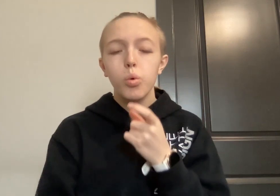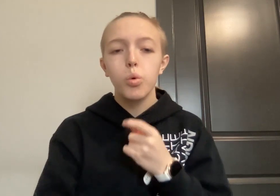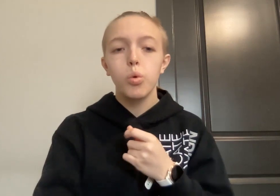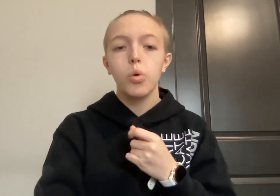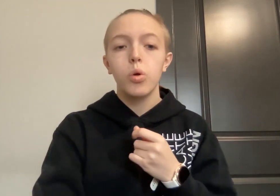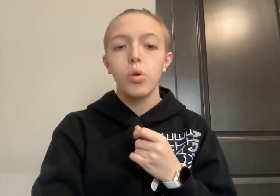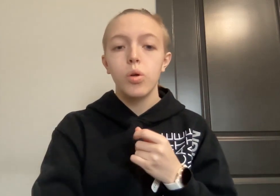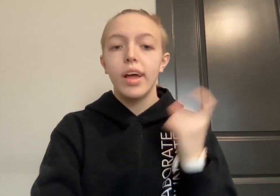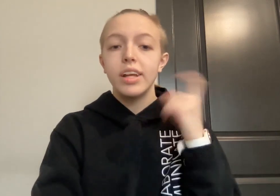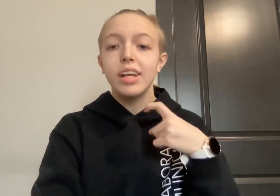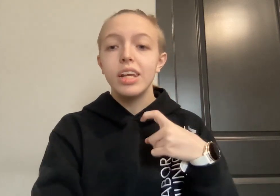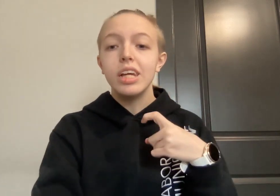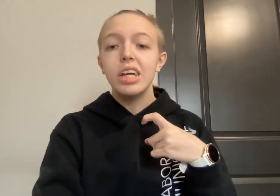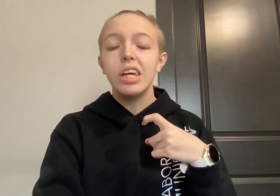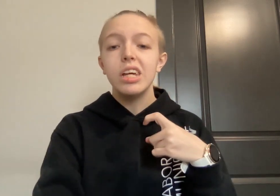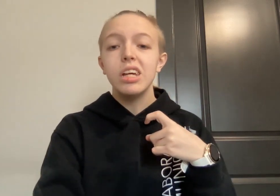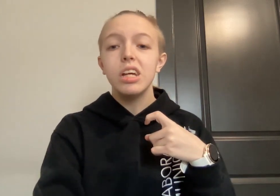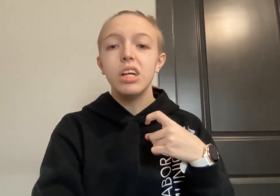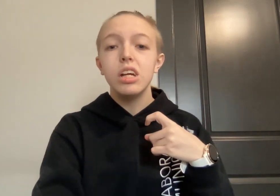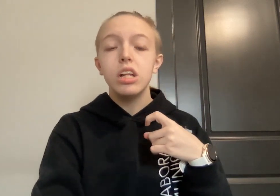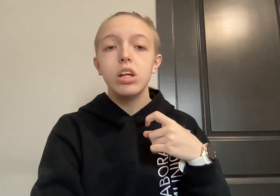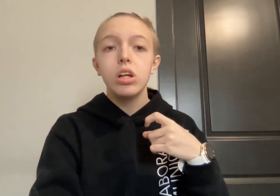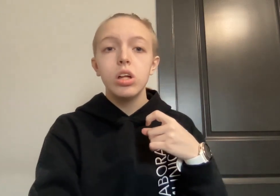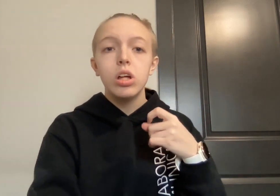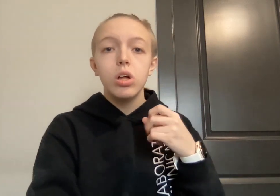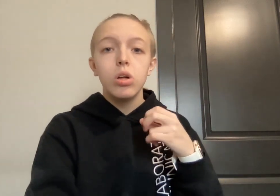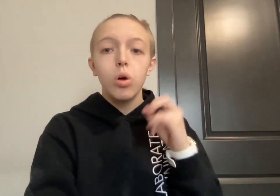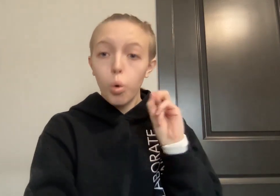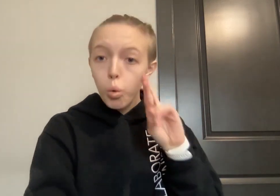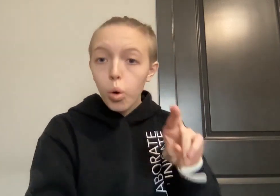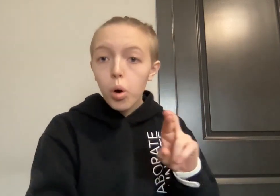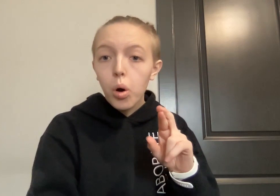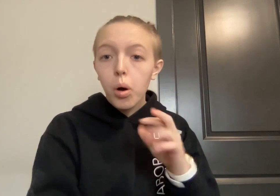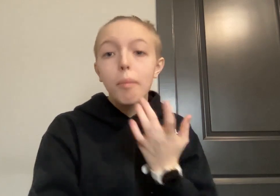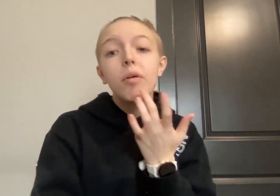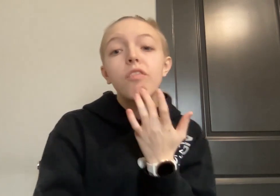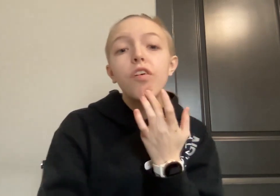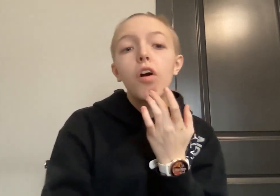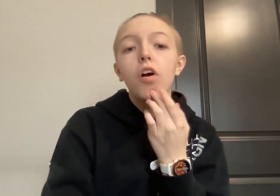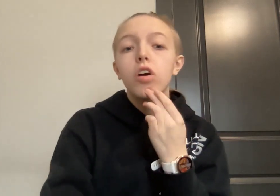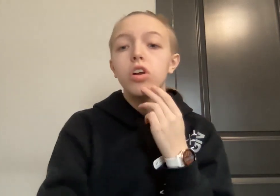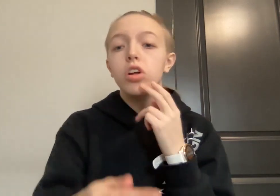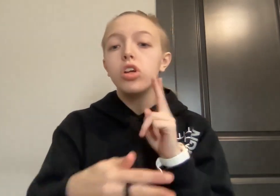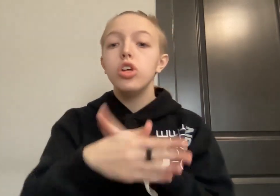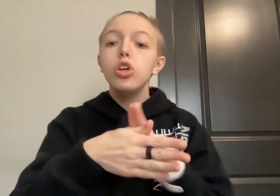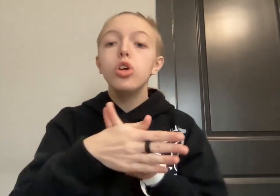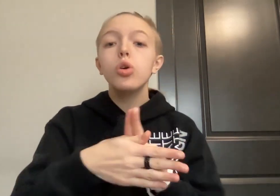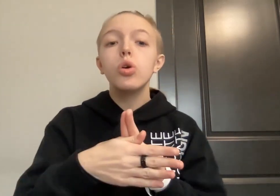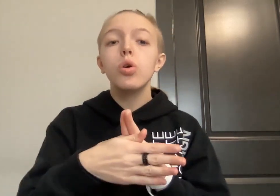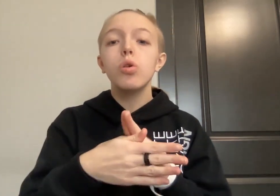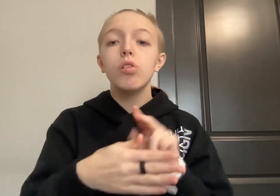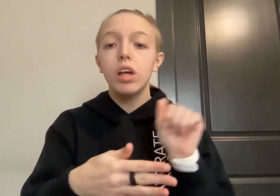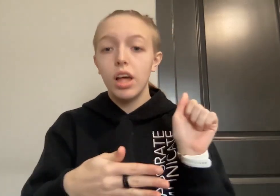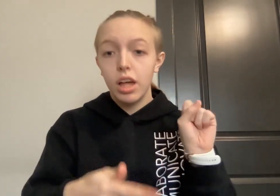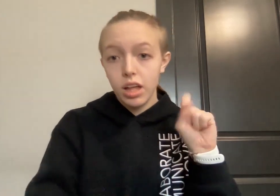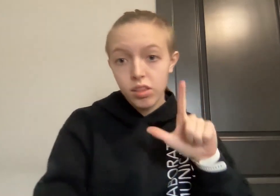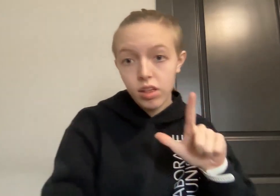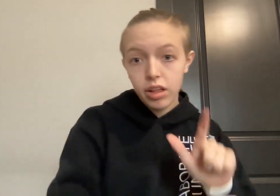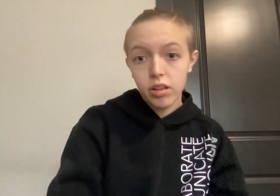or prefer to use ASL.